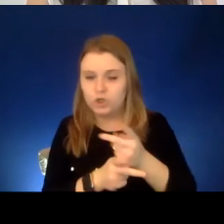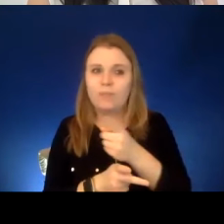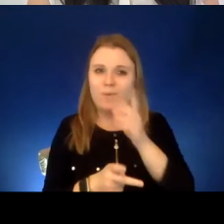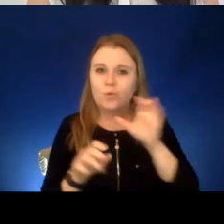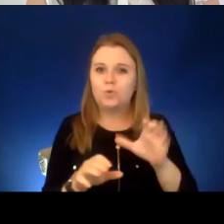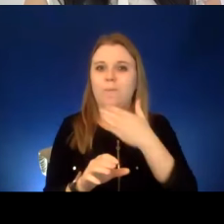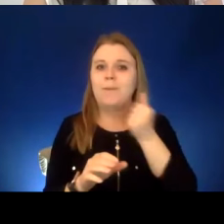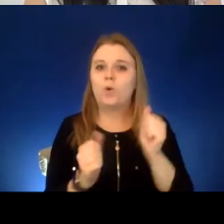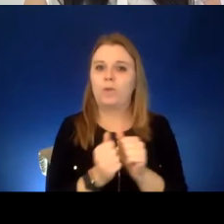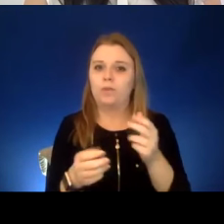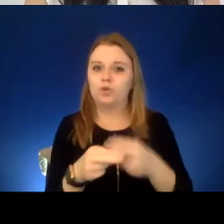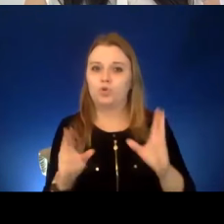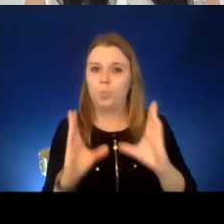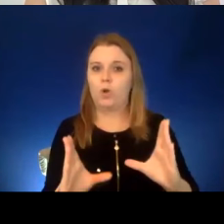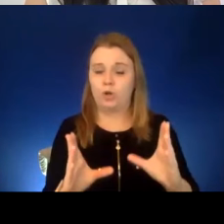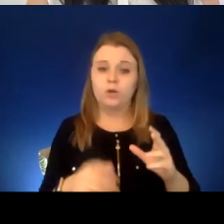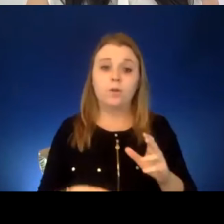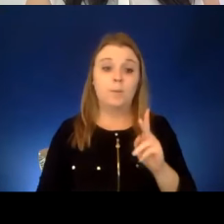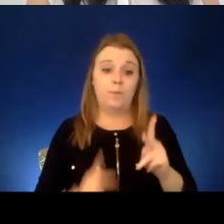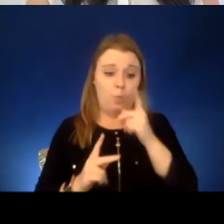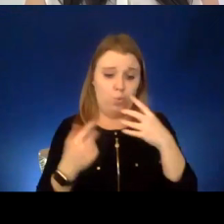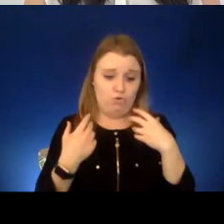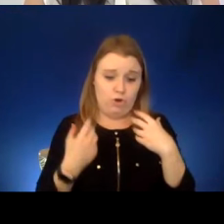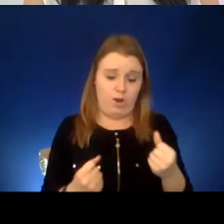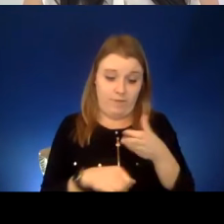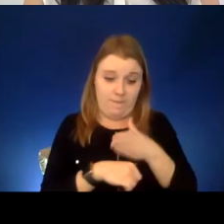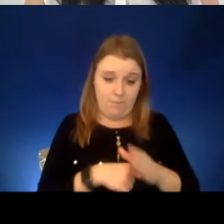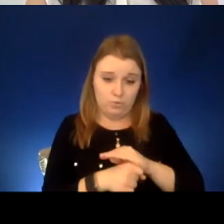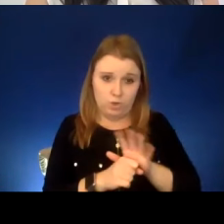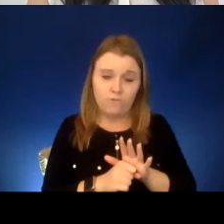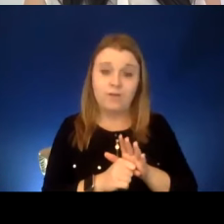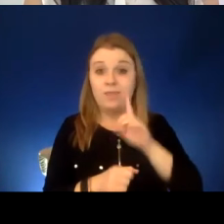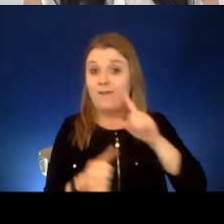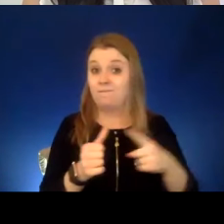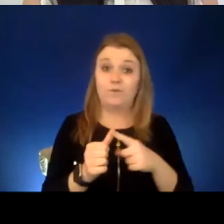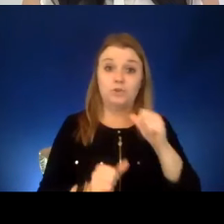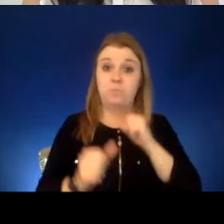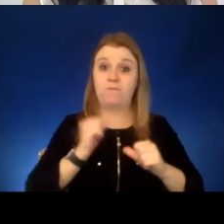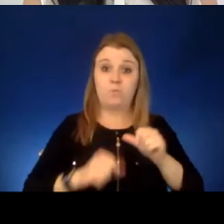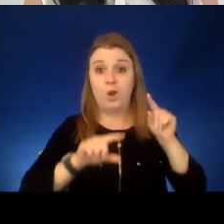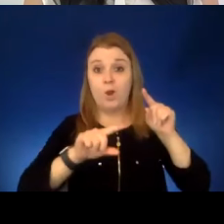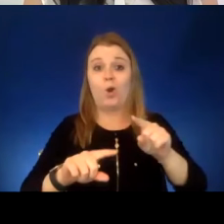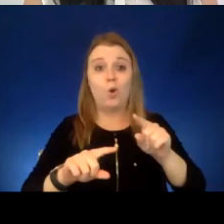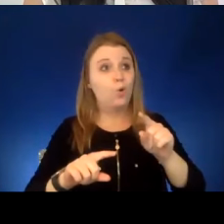People who are recovering from post COVID, their first performance they're going to should not be something like "Angels in America."